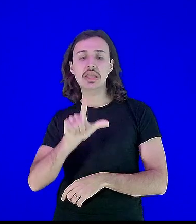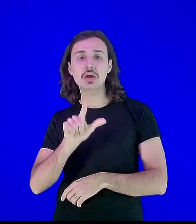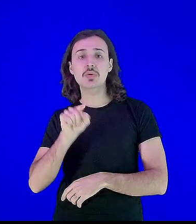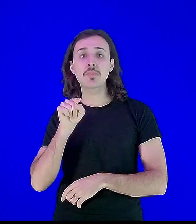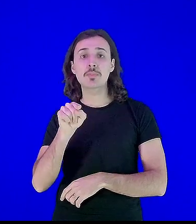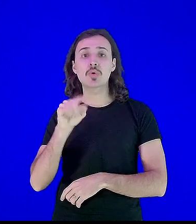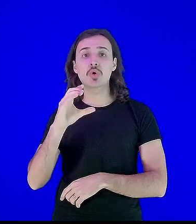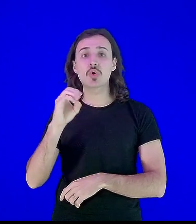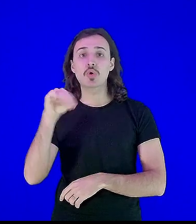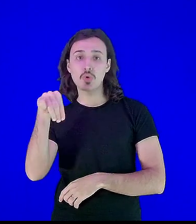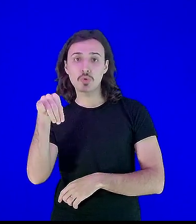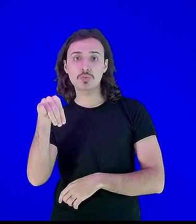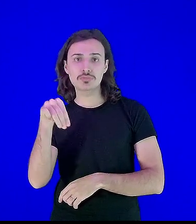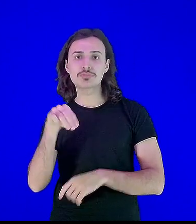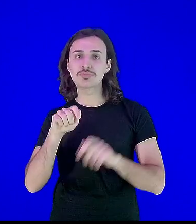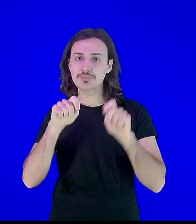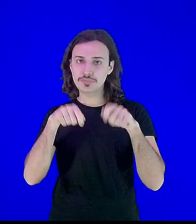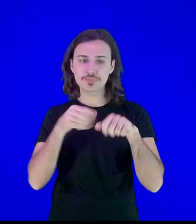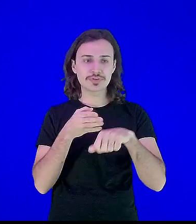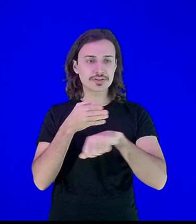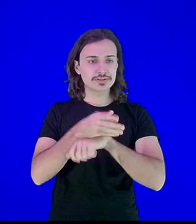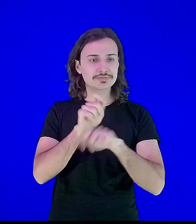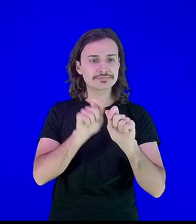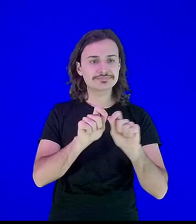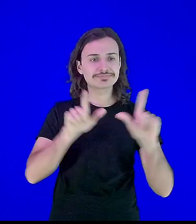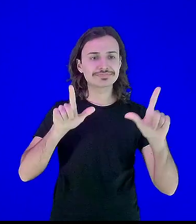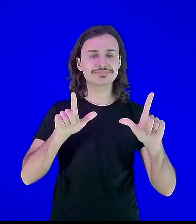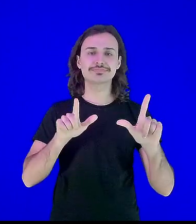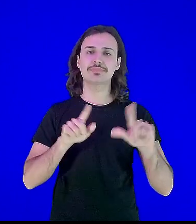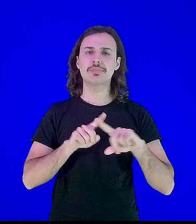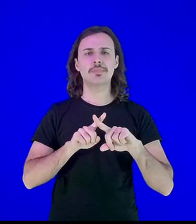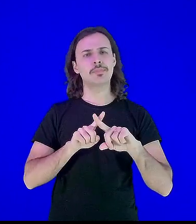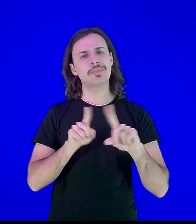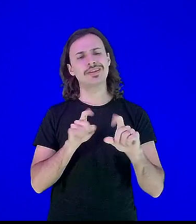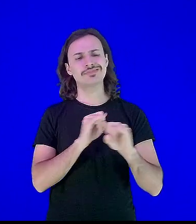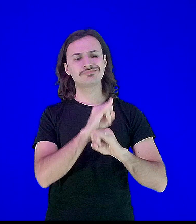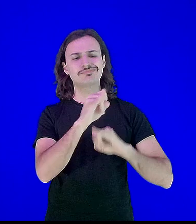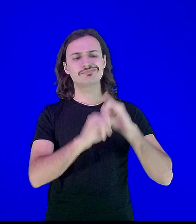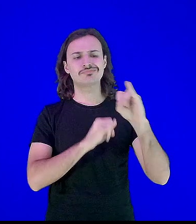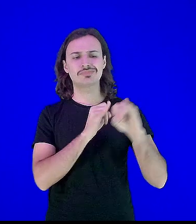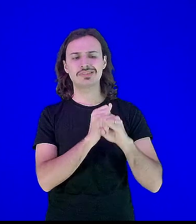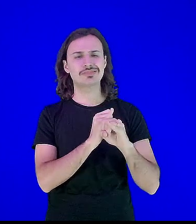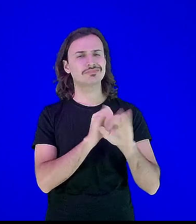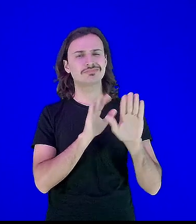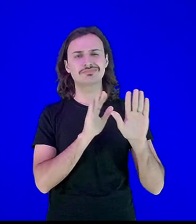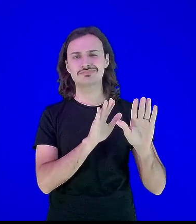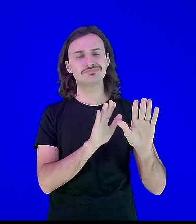because it is in Portuguese Not in Portuguese per se, but